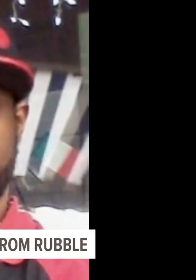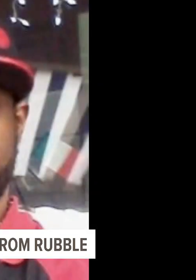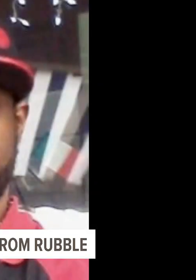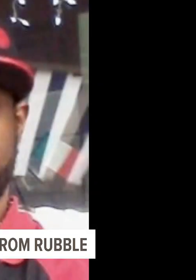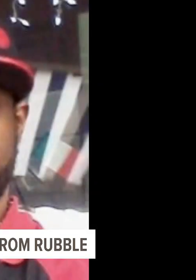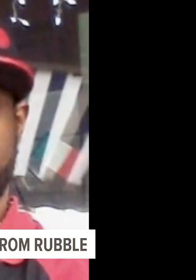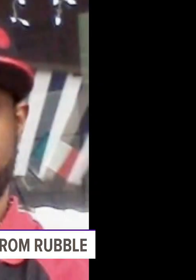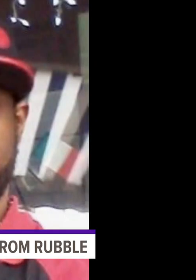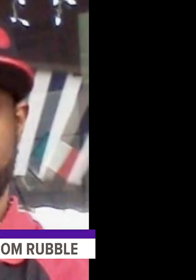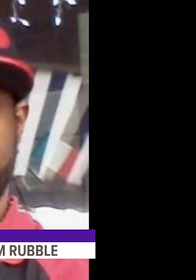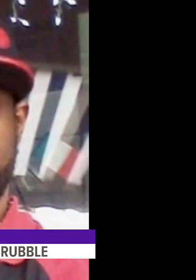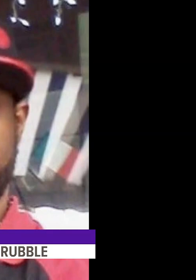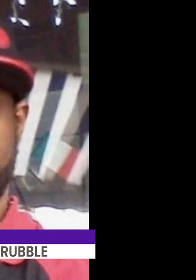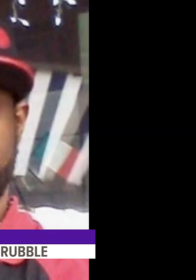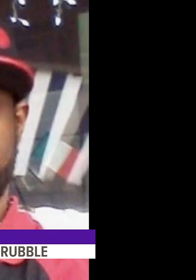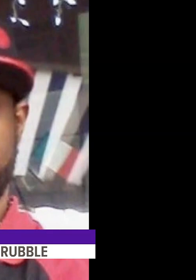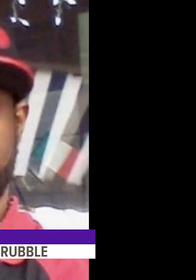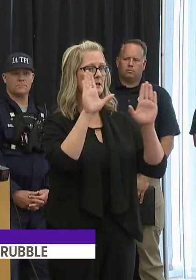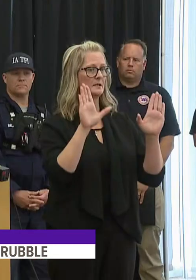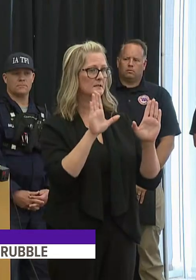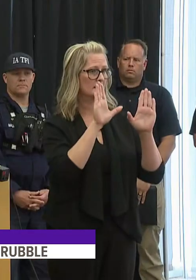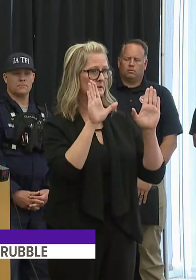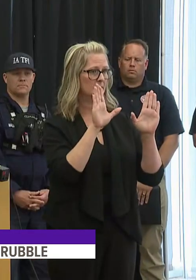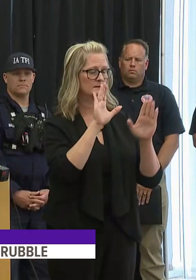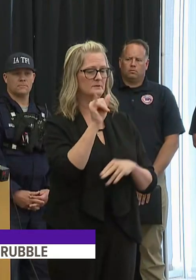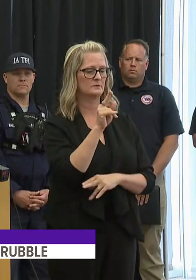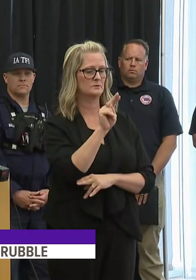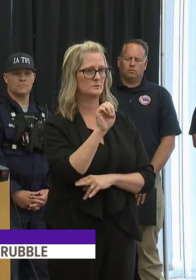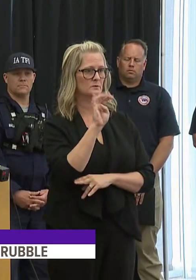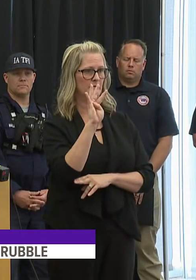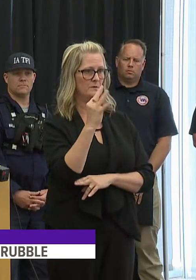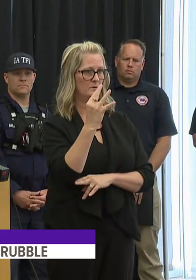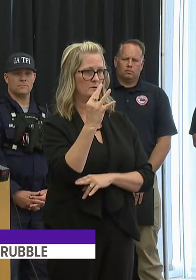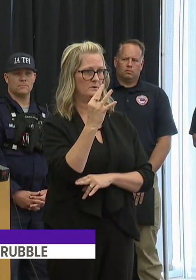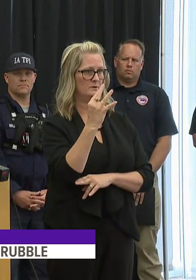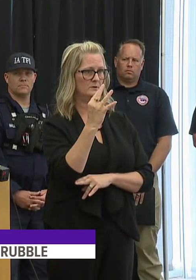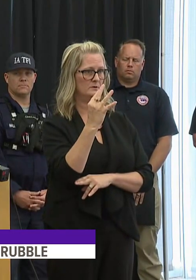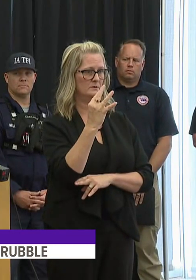Senior on Sunday June 4th, 2023.